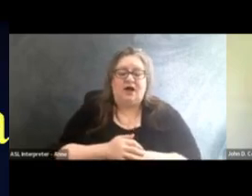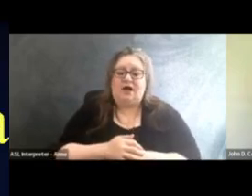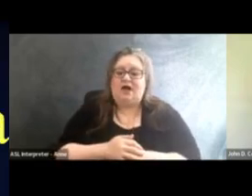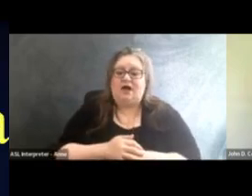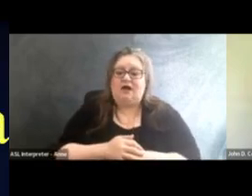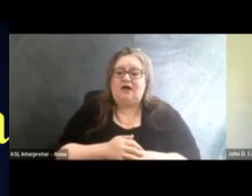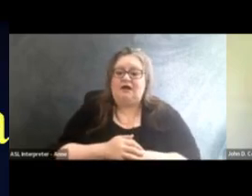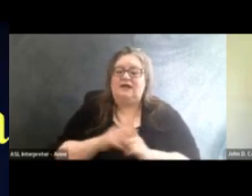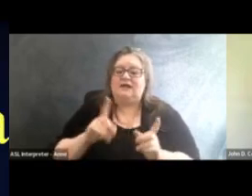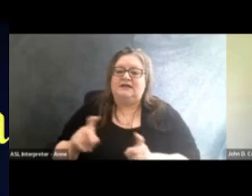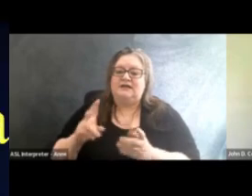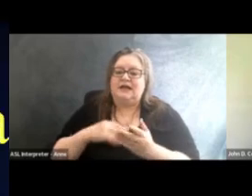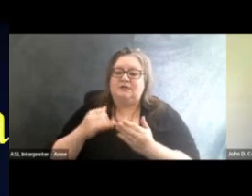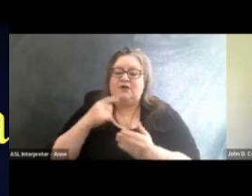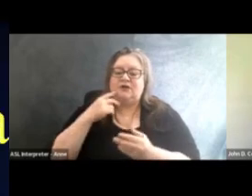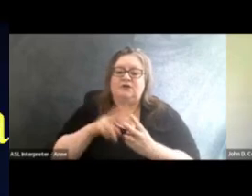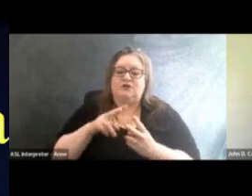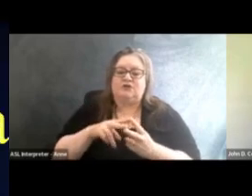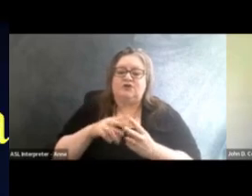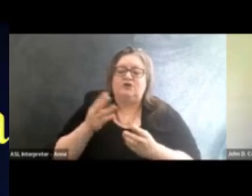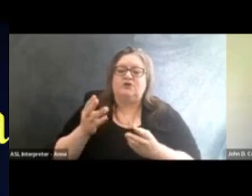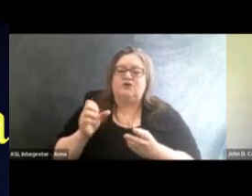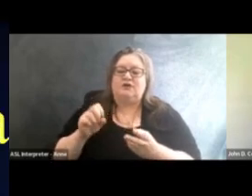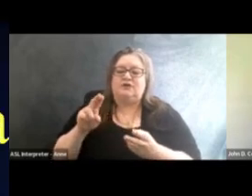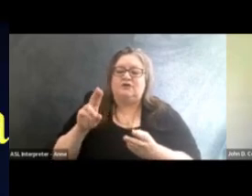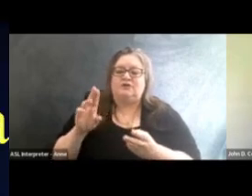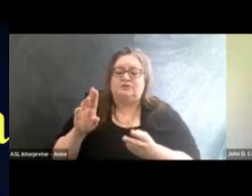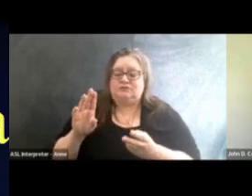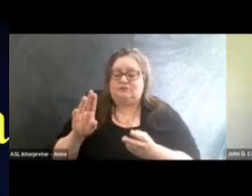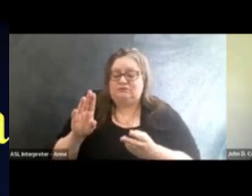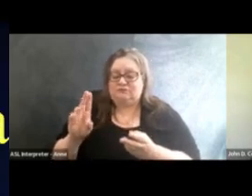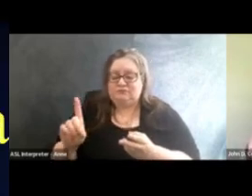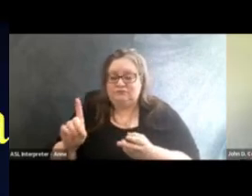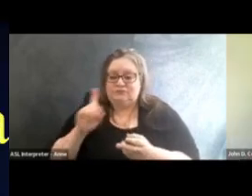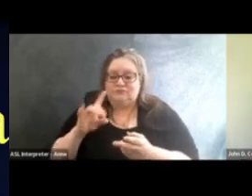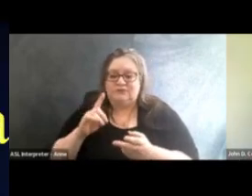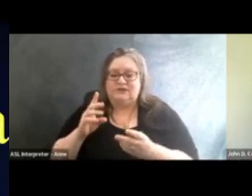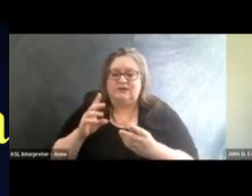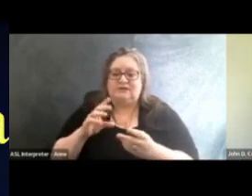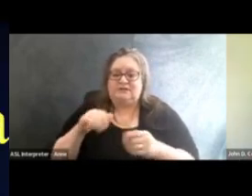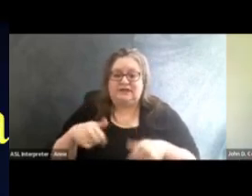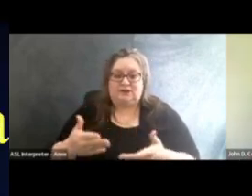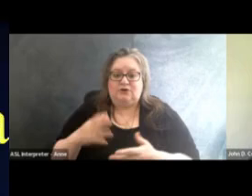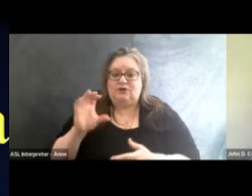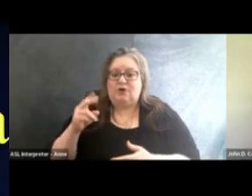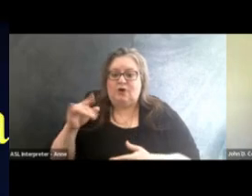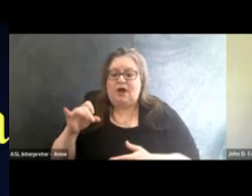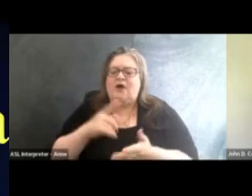in two substance use disorder treatment programs here in Ohio, where we're saying, what does it actually take to institute